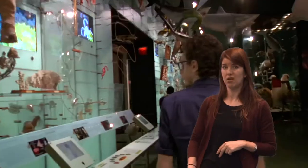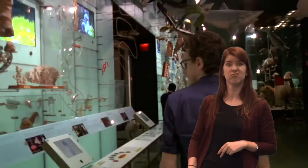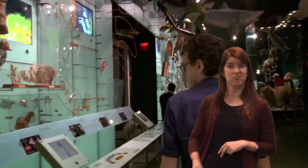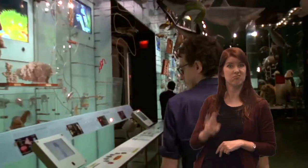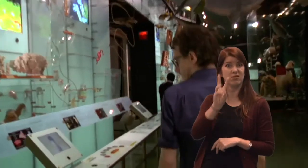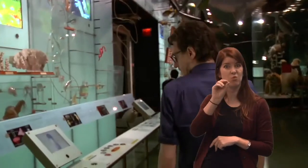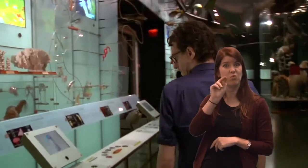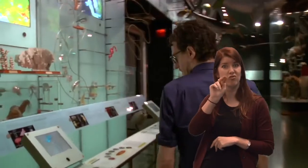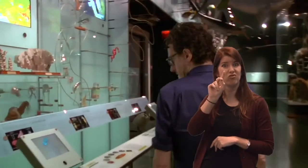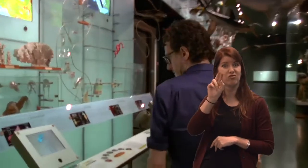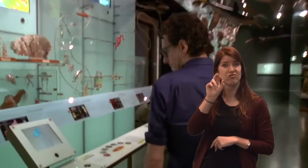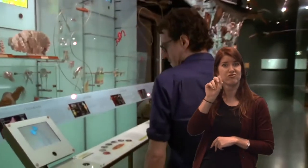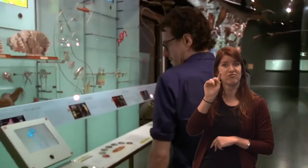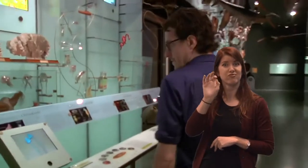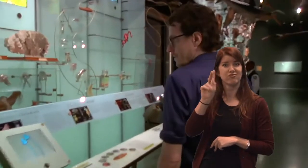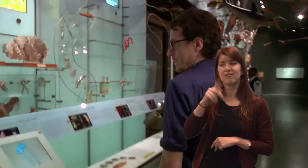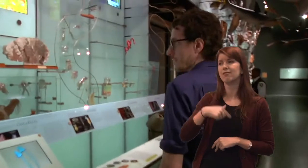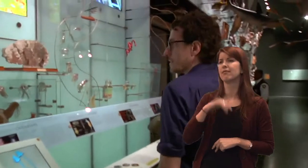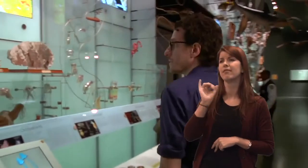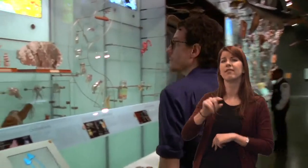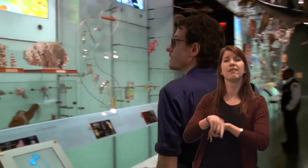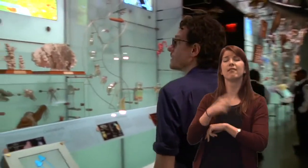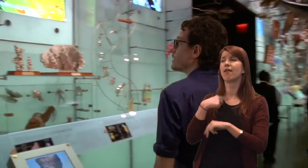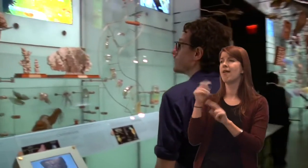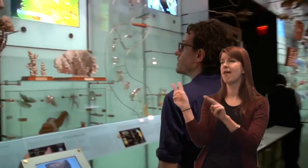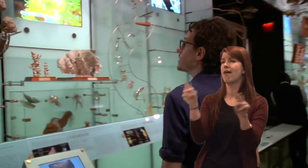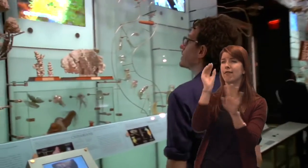Looking around that day, I knew that this would be an amazing place to set a book.